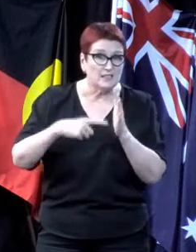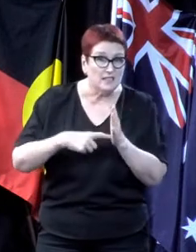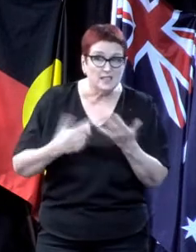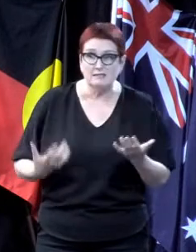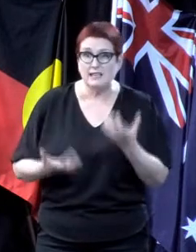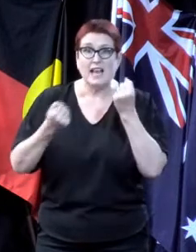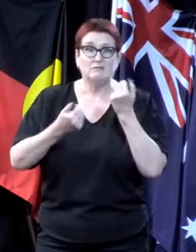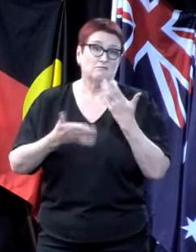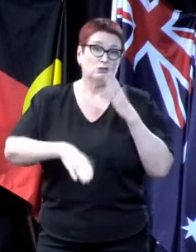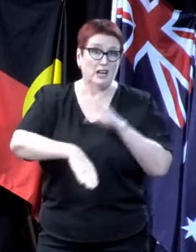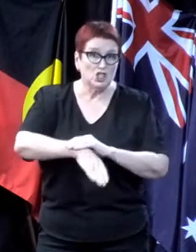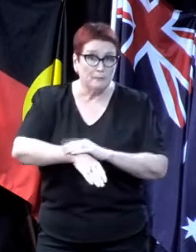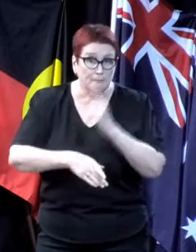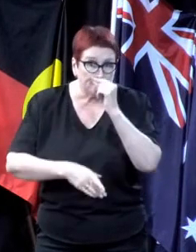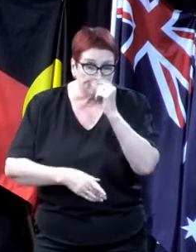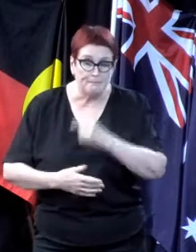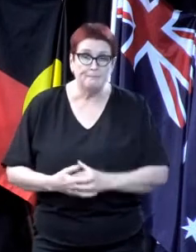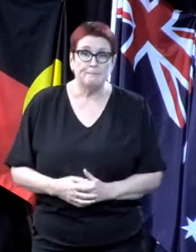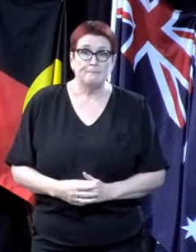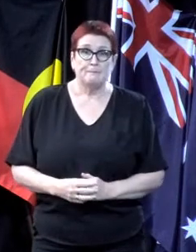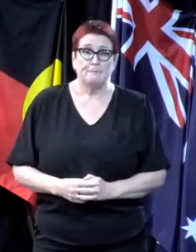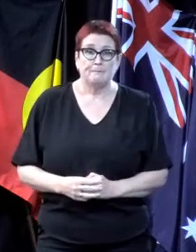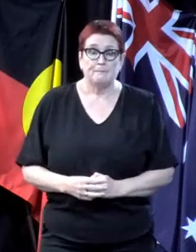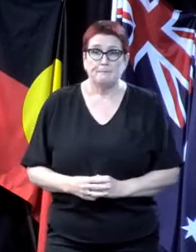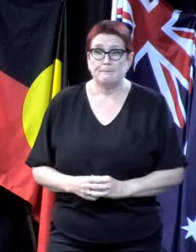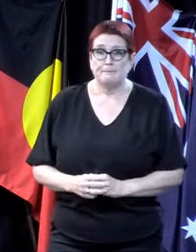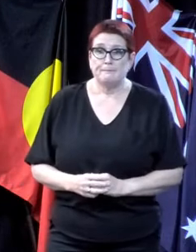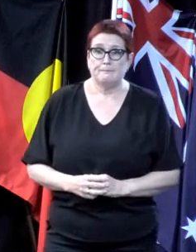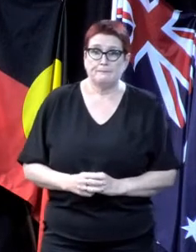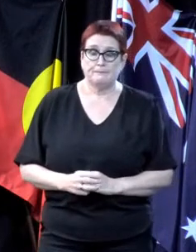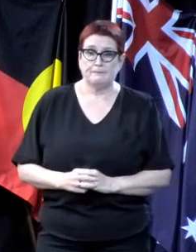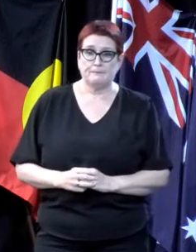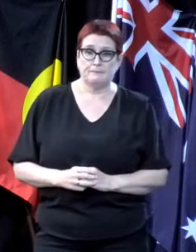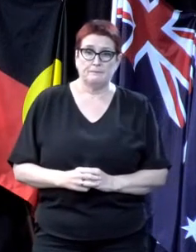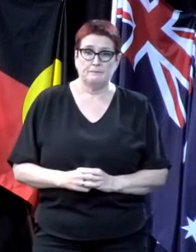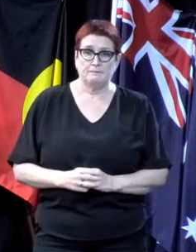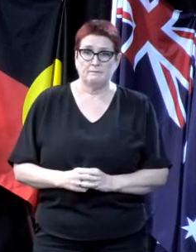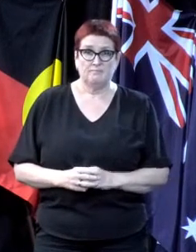They are very active members of the community.